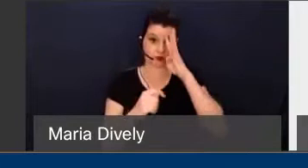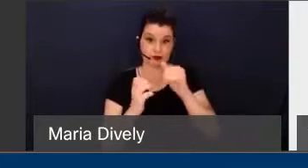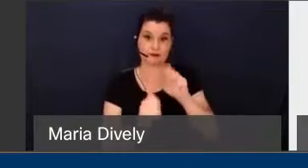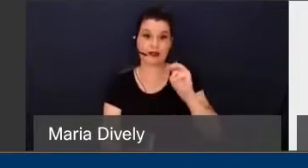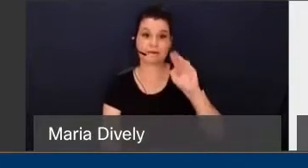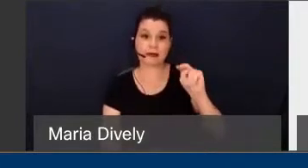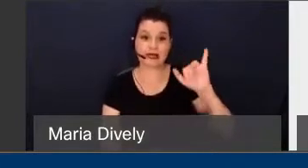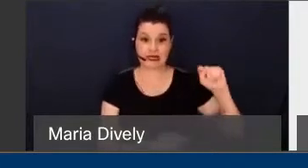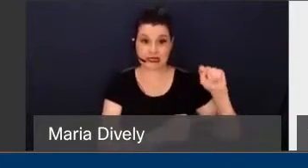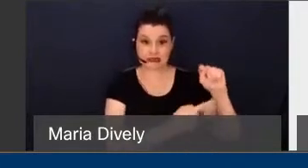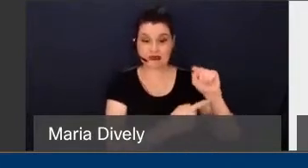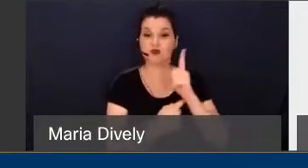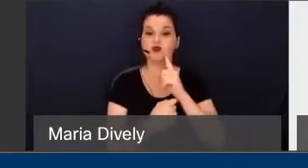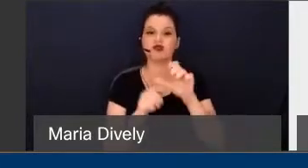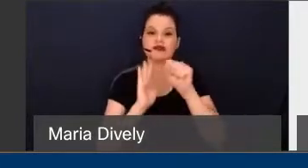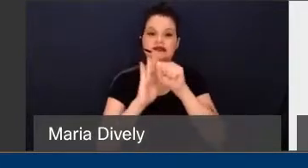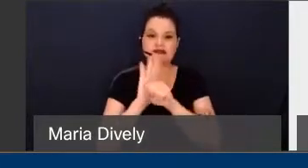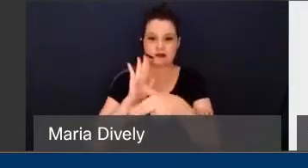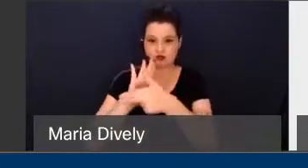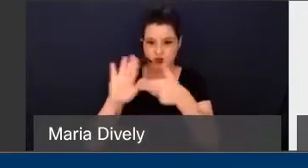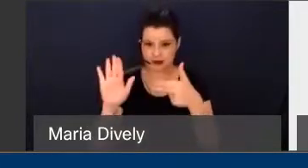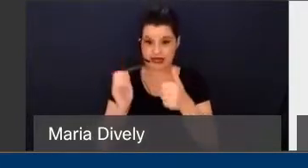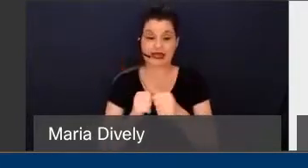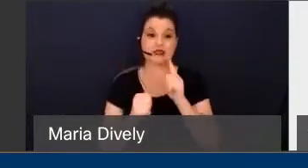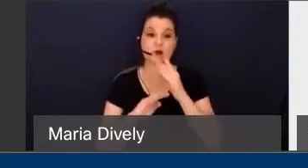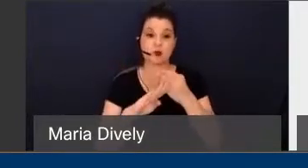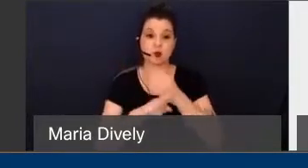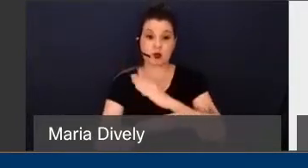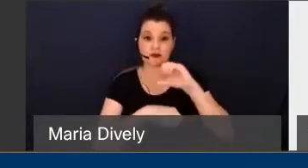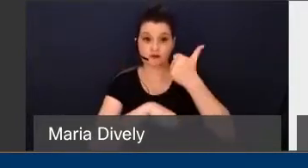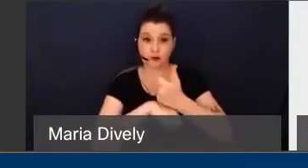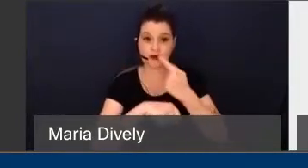and it uses our state branding and is preformatted for accessibility.